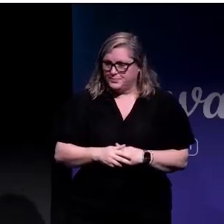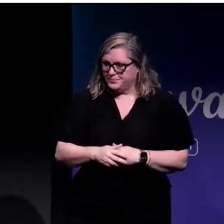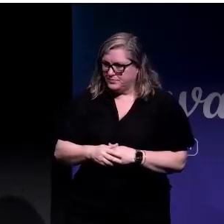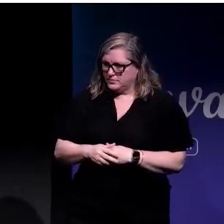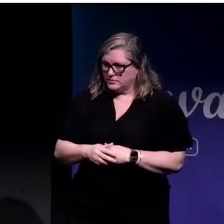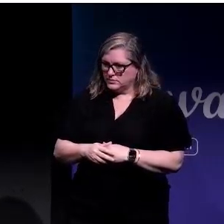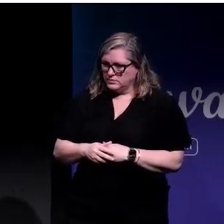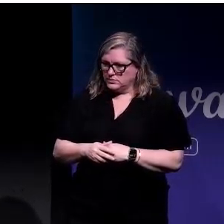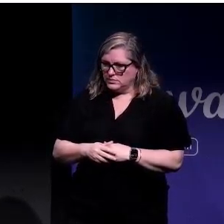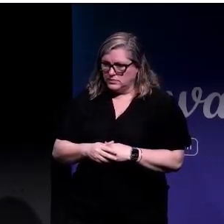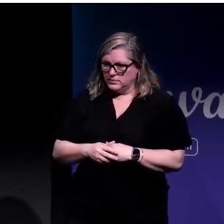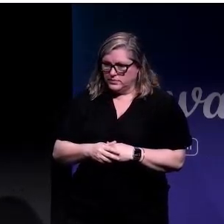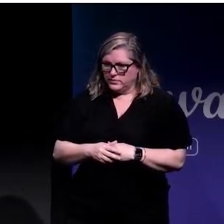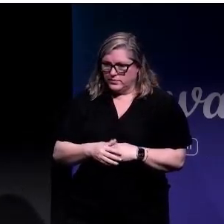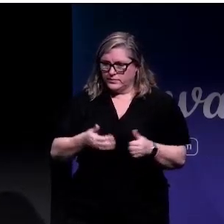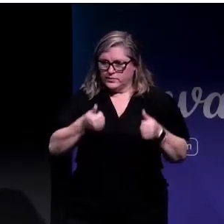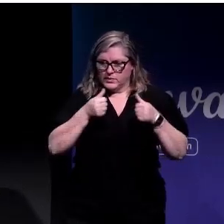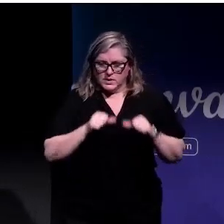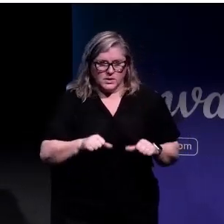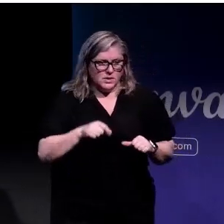Now, moving into the copy space a little bit more.